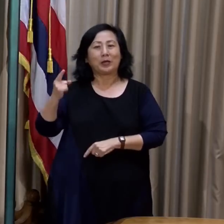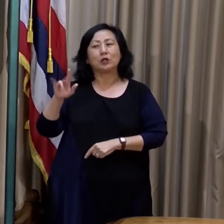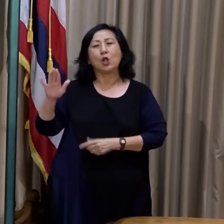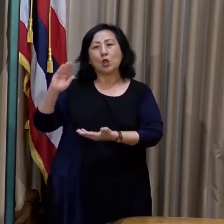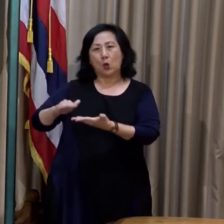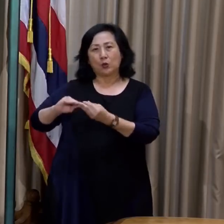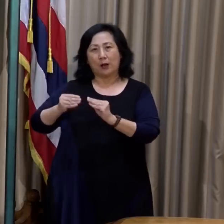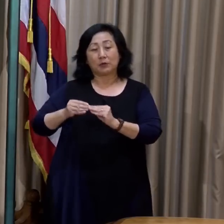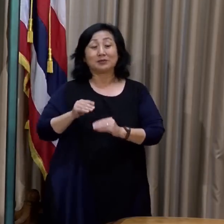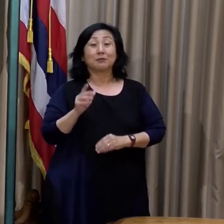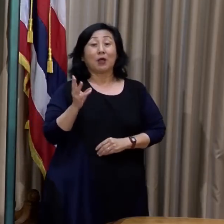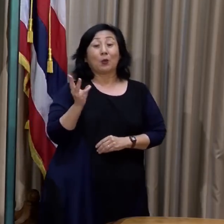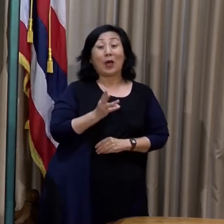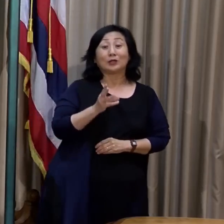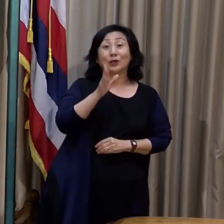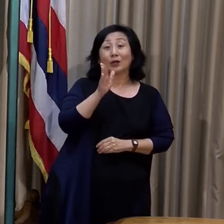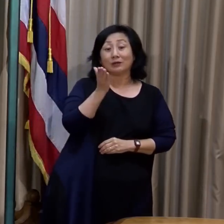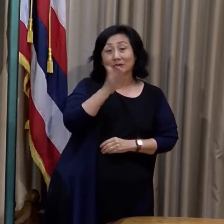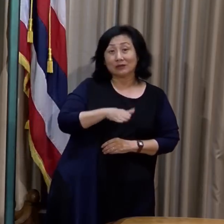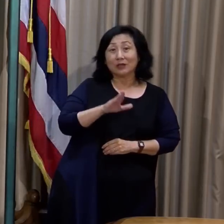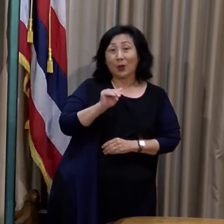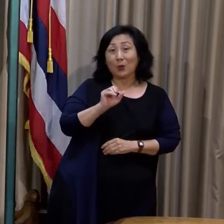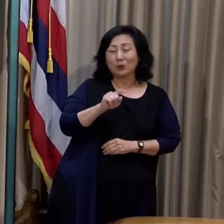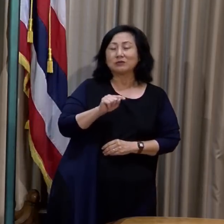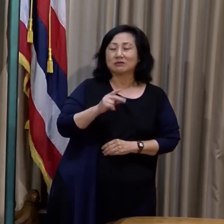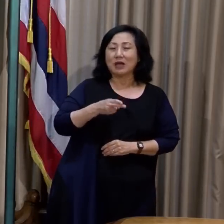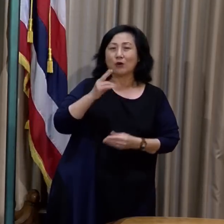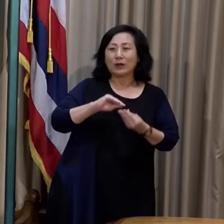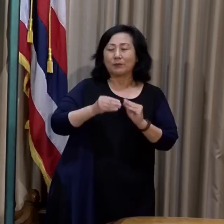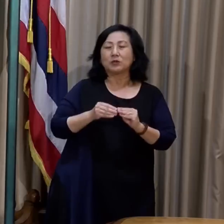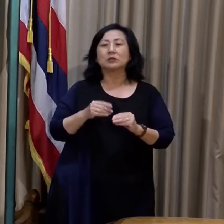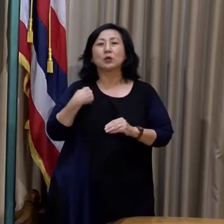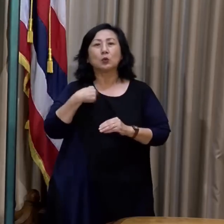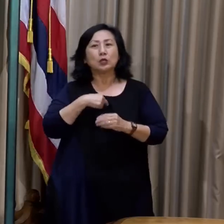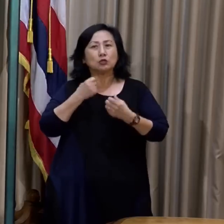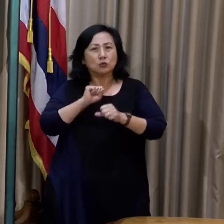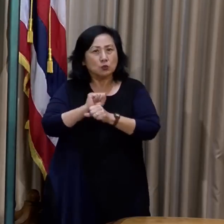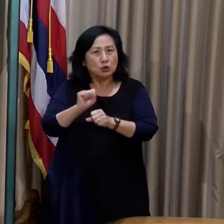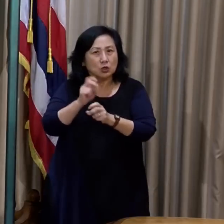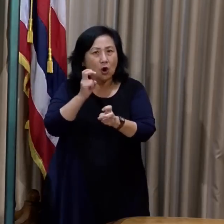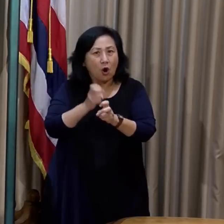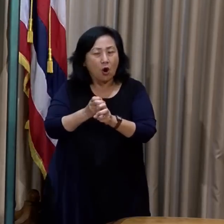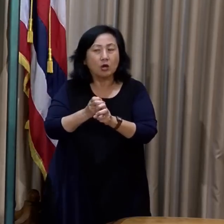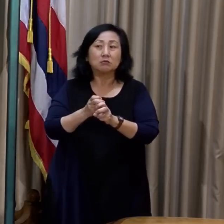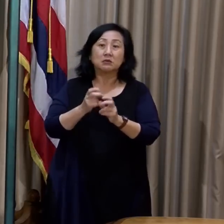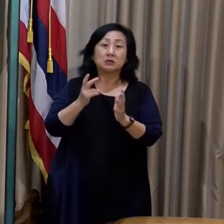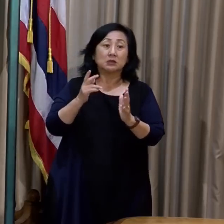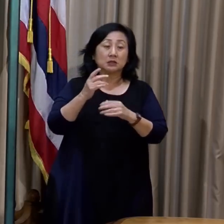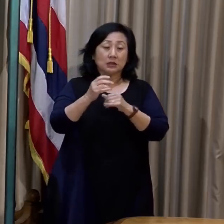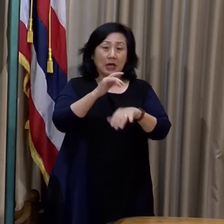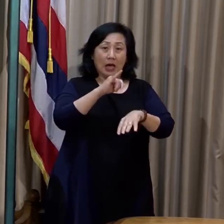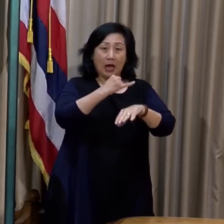NOT UTAH. IDAHO AND WYOMING.